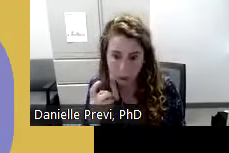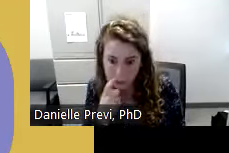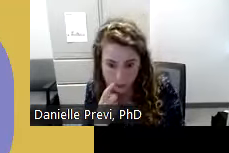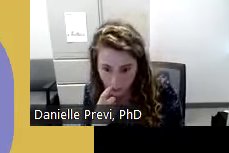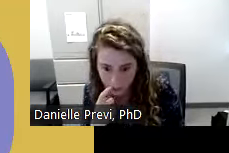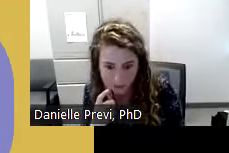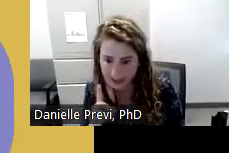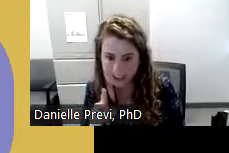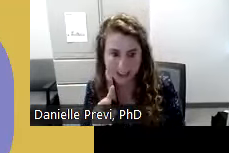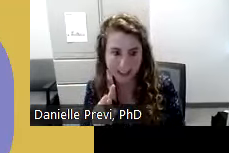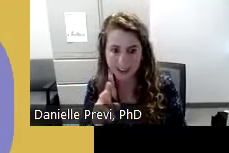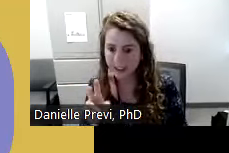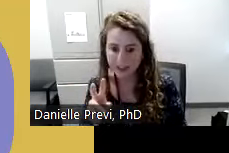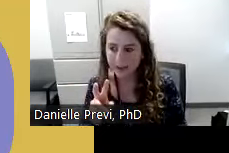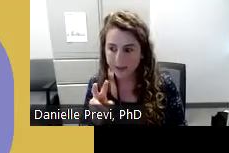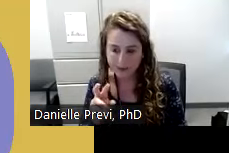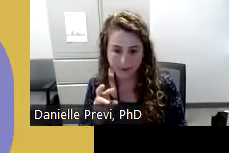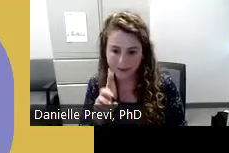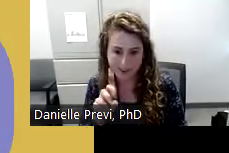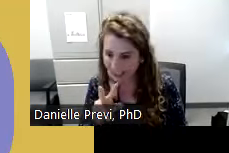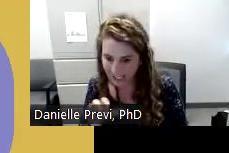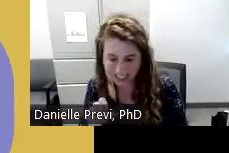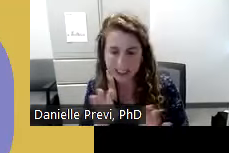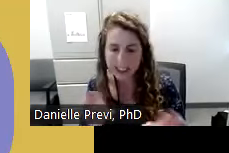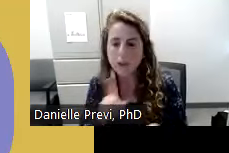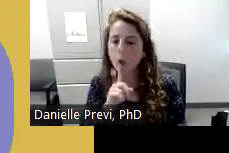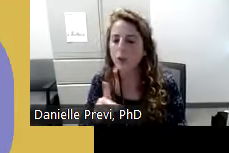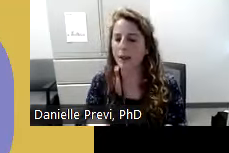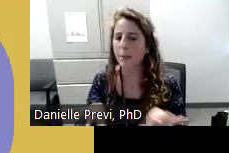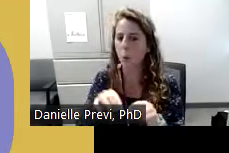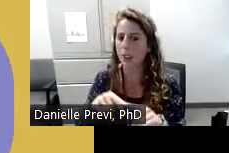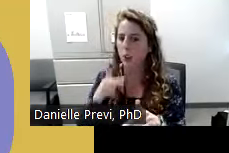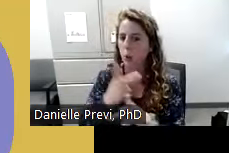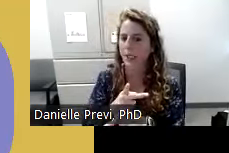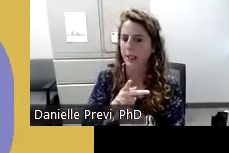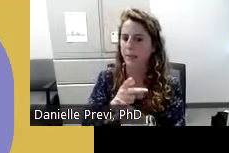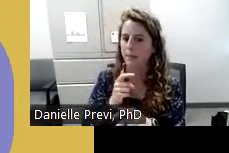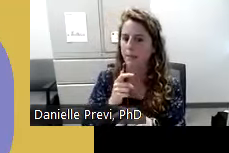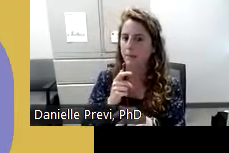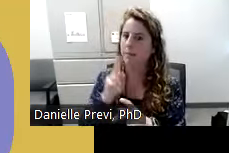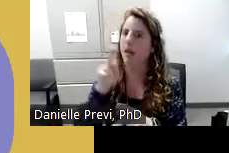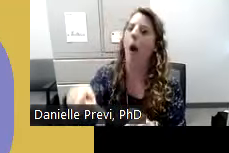technology. Hearing aids now, for example, can sync with Bluetooth. So it's really important